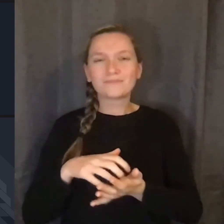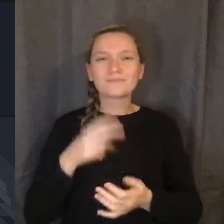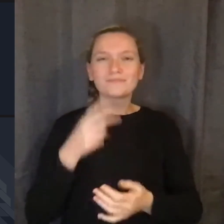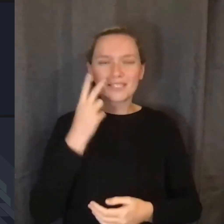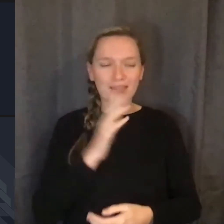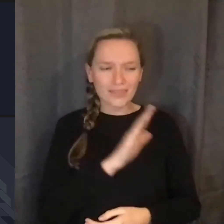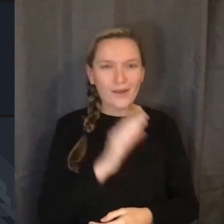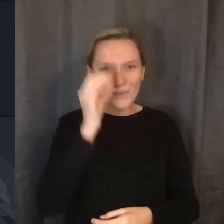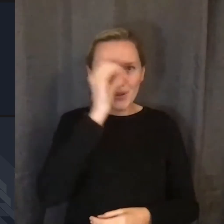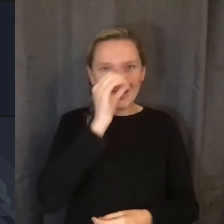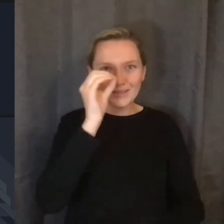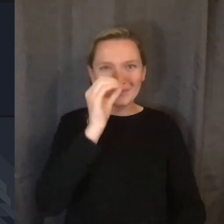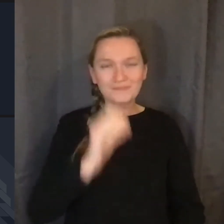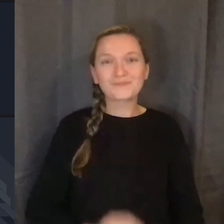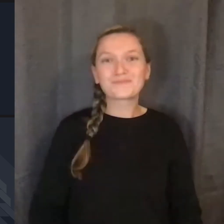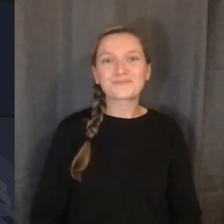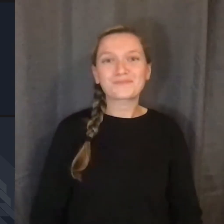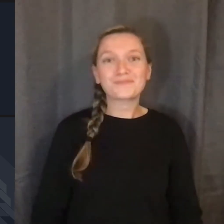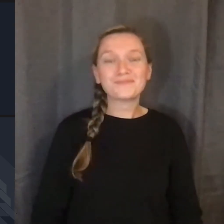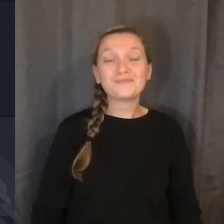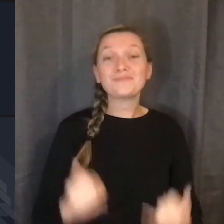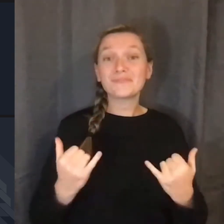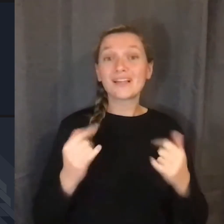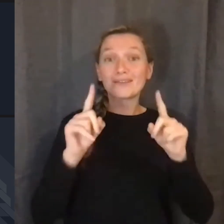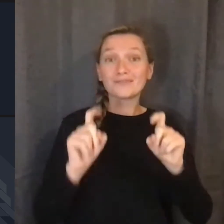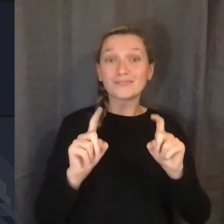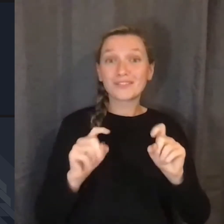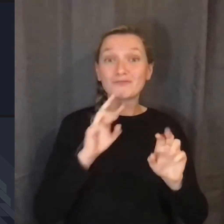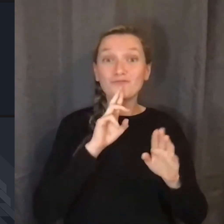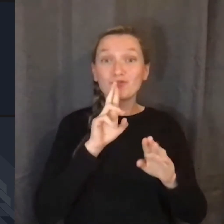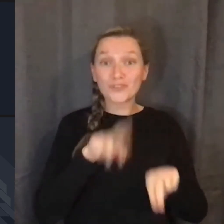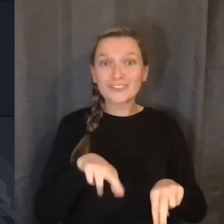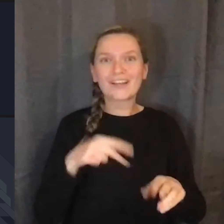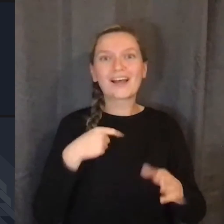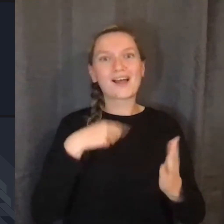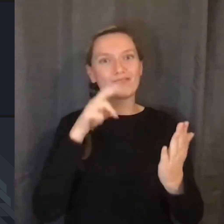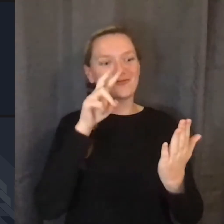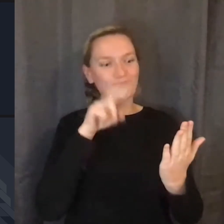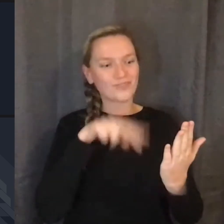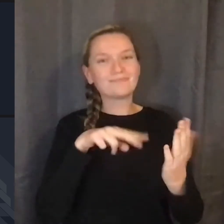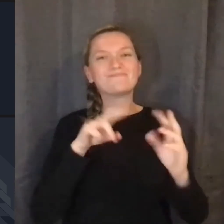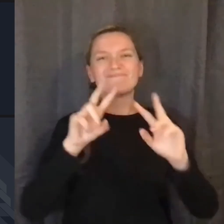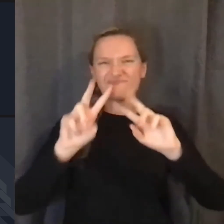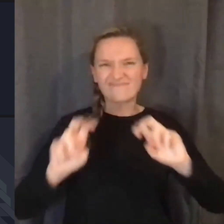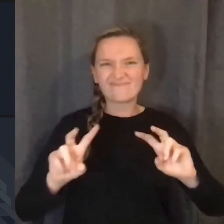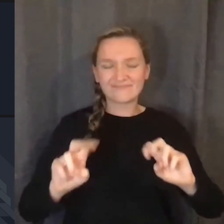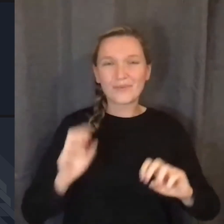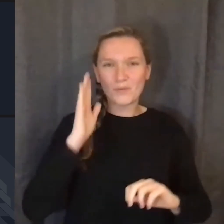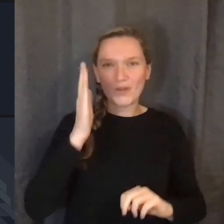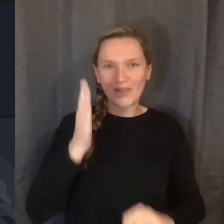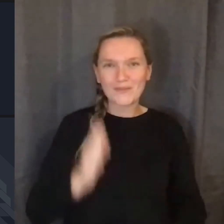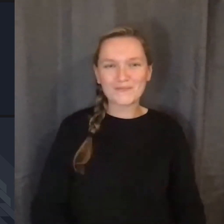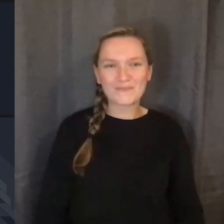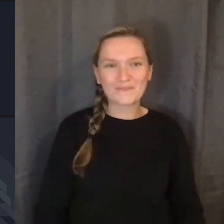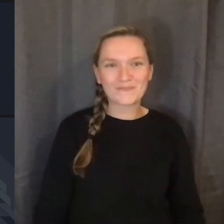set of self-advocacy skills. After receiving the MBTI results, I will read this and analyze.